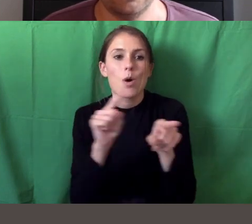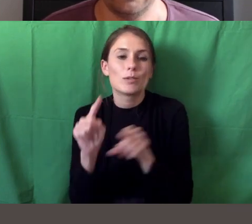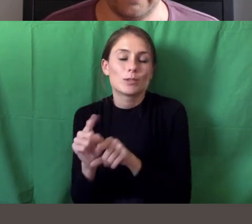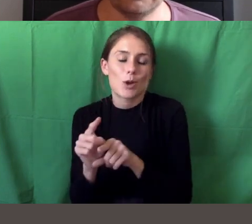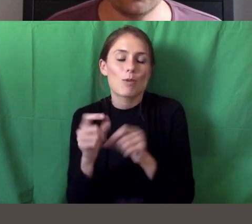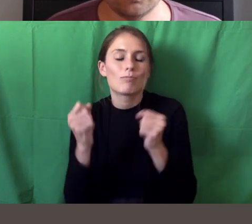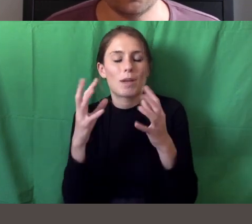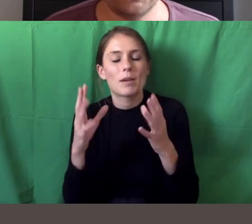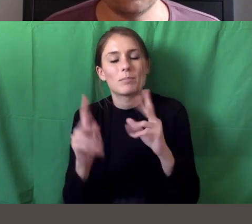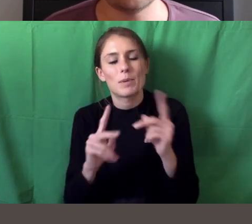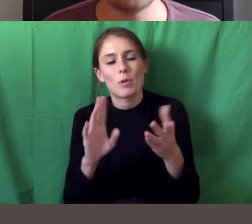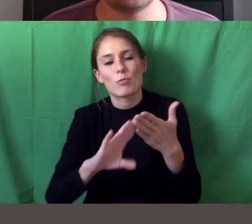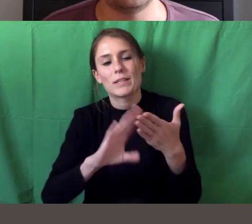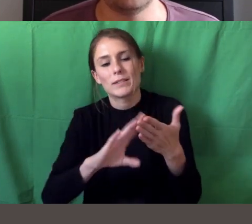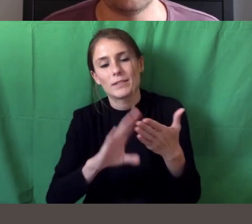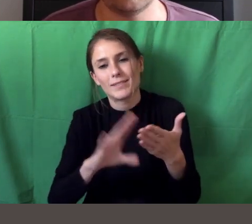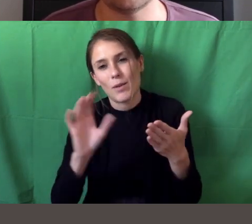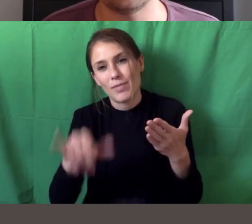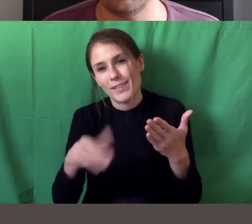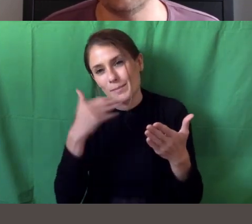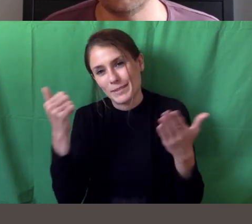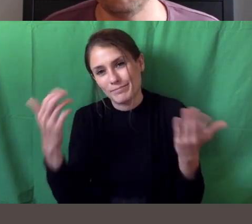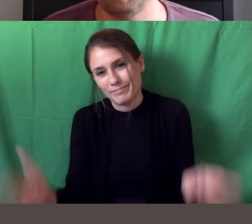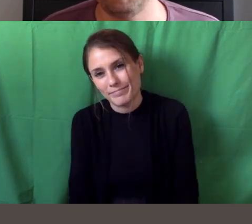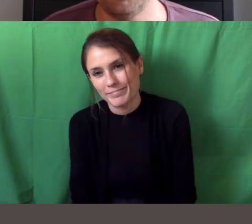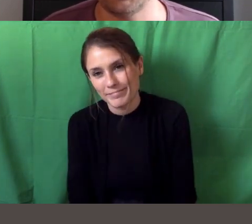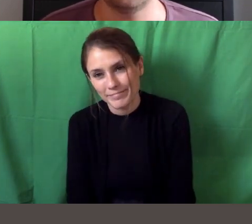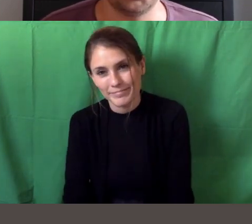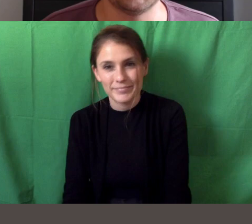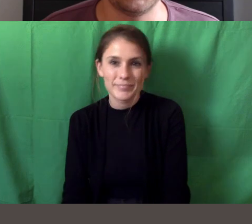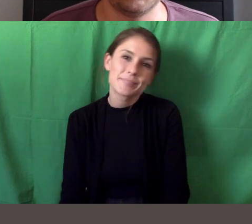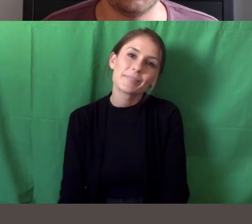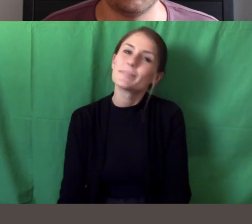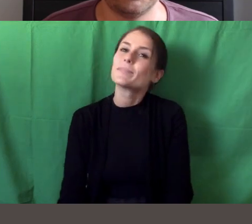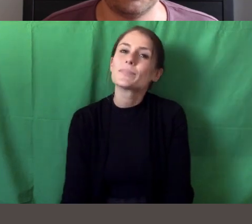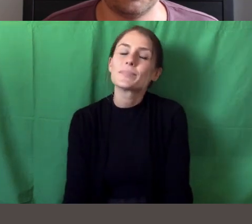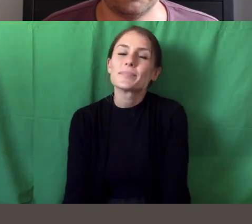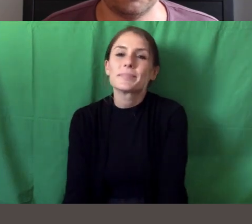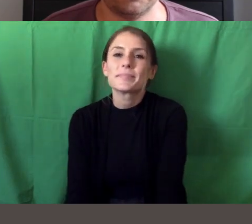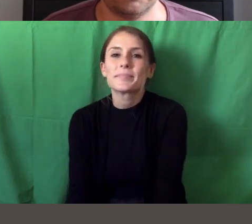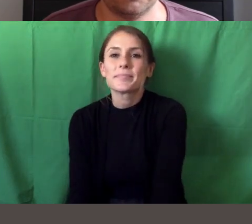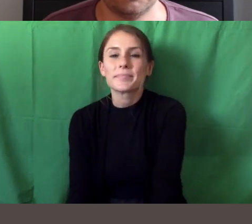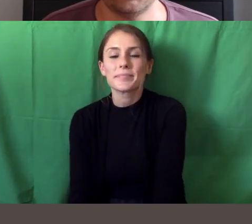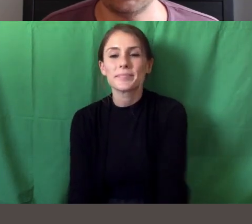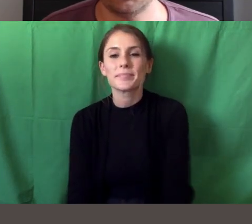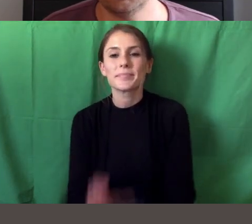became a maintainer of tox. And we also got some praise, which is always nice.